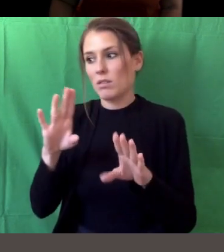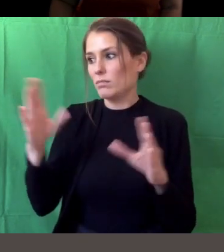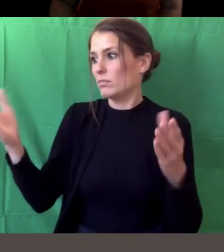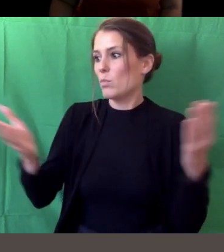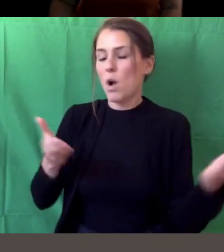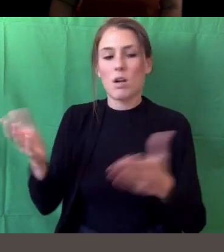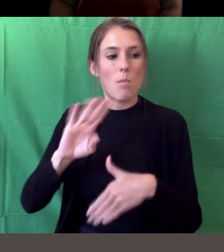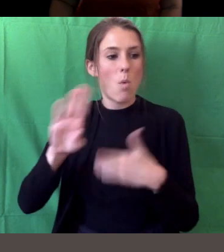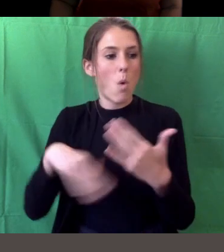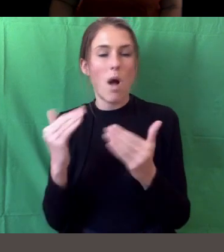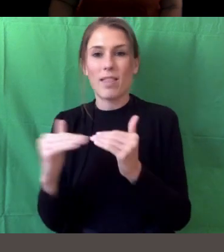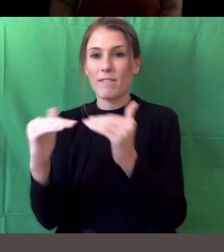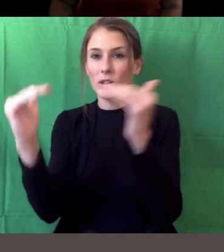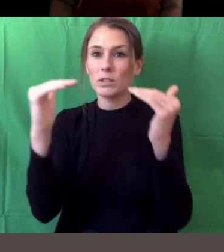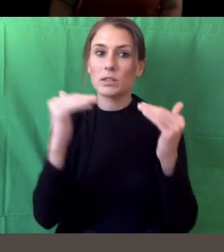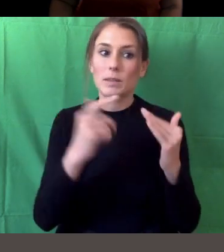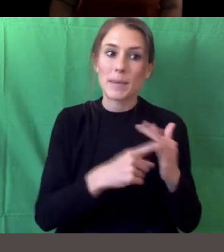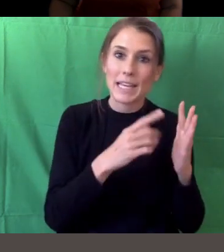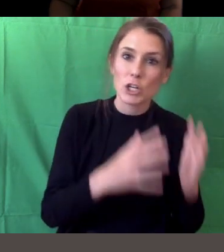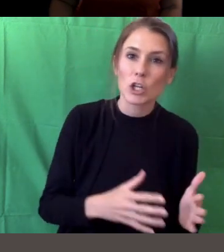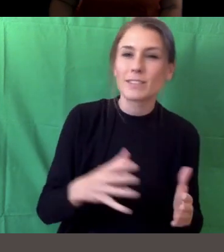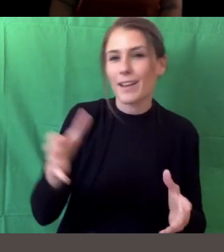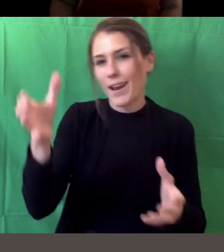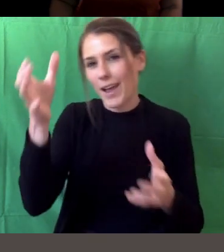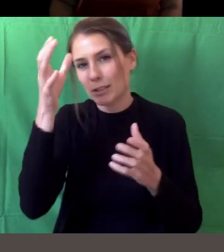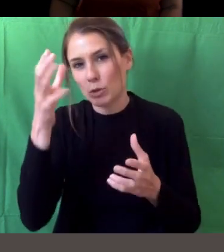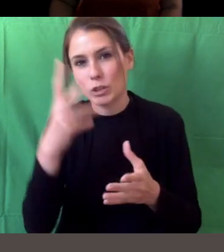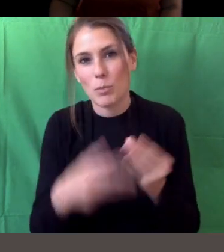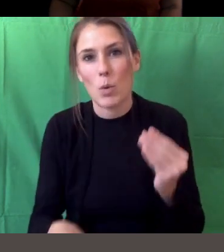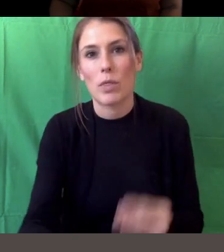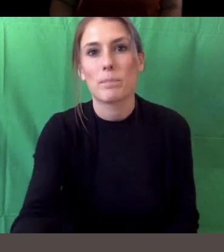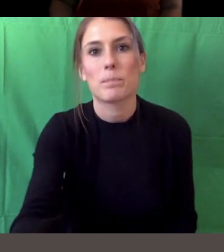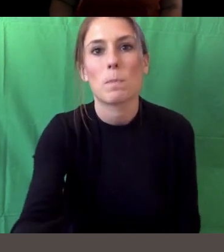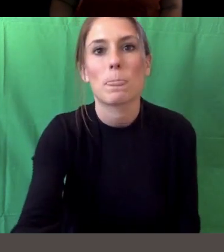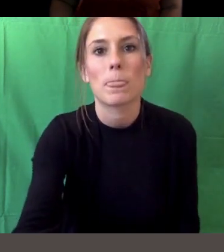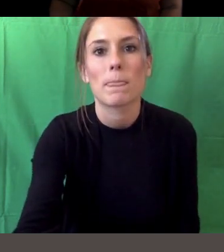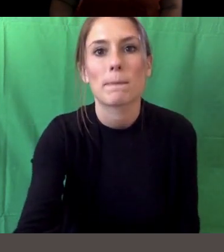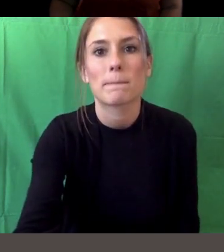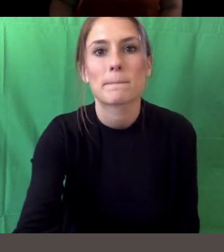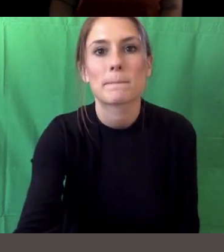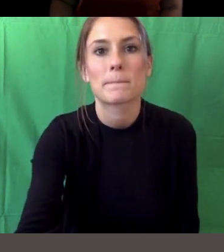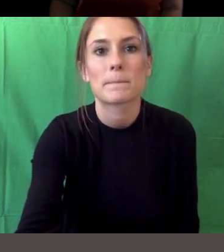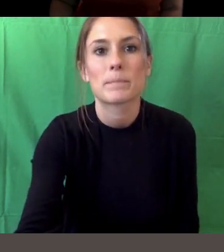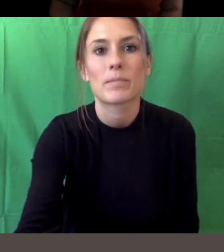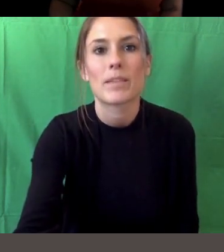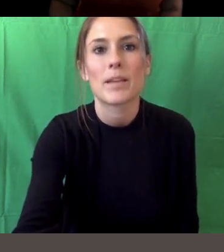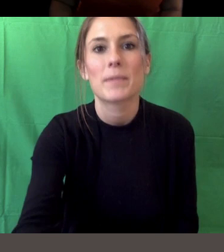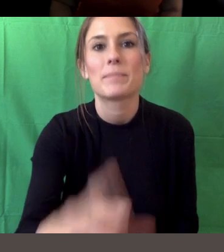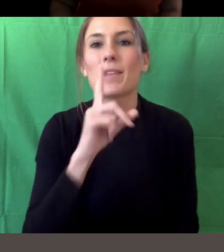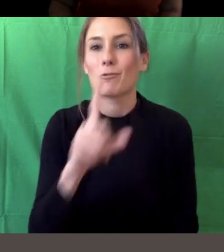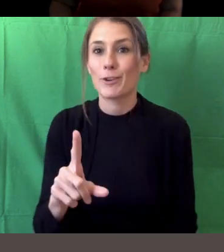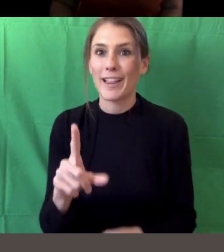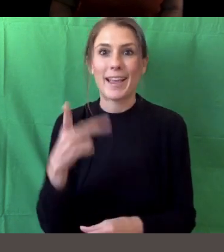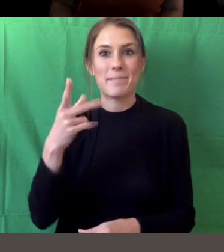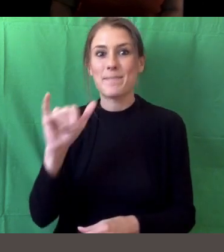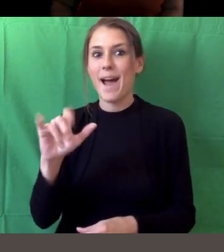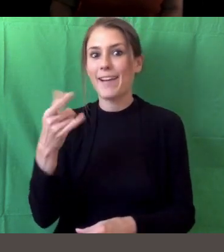We welcome all levels of beginners and experts. I am a huge PyGotham fan.